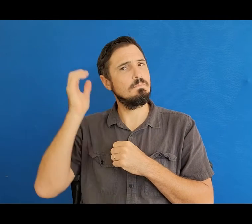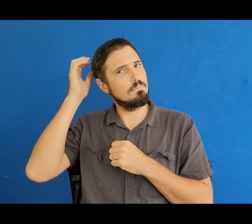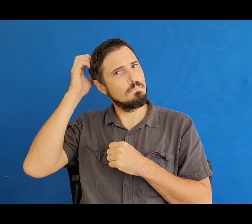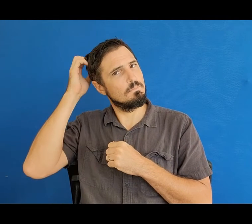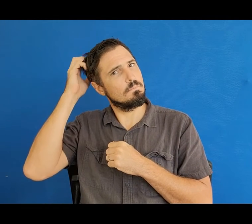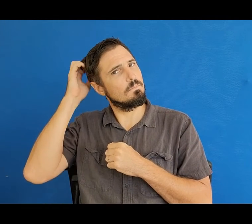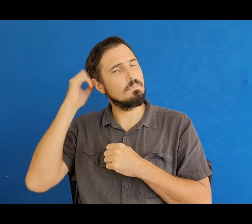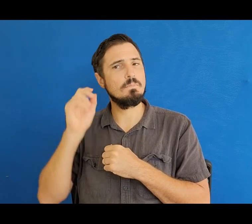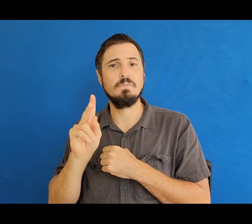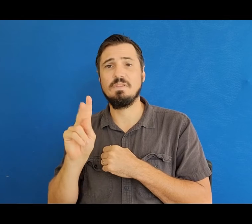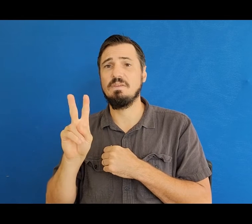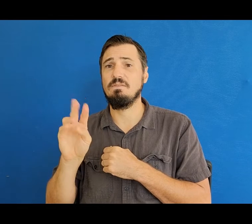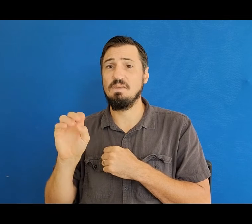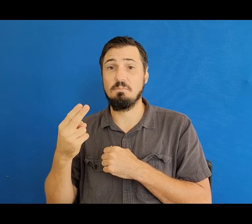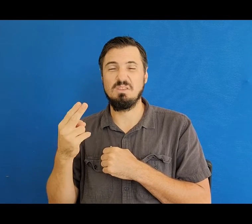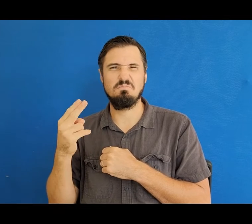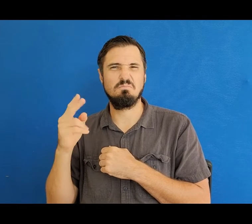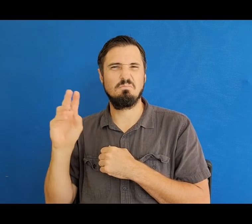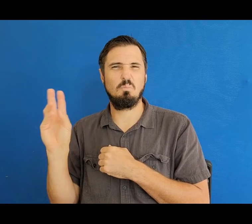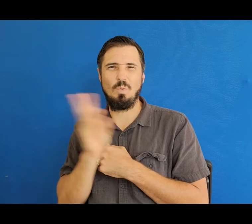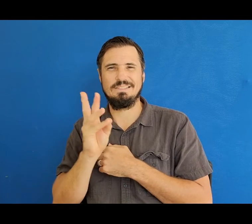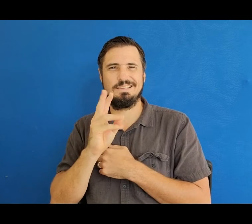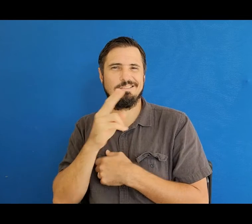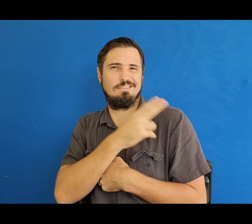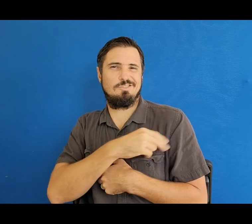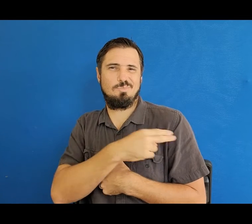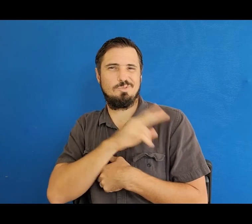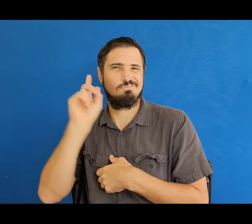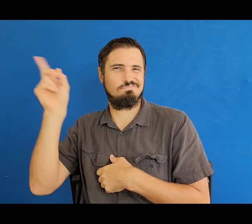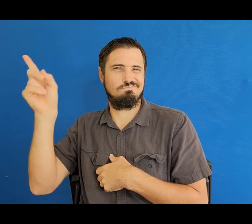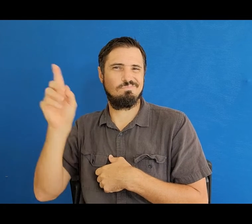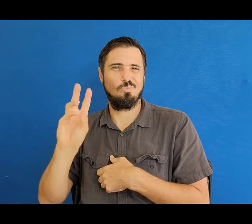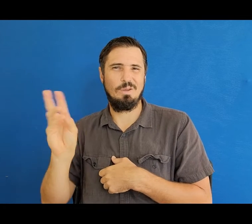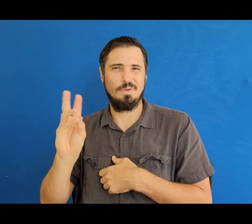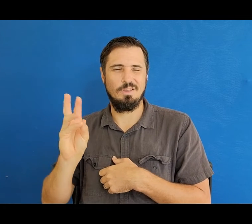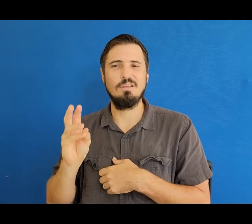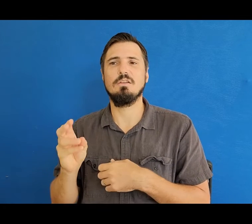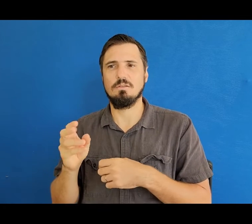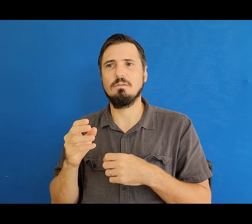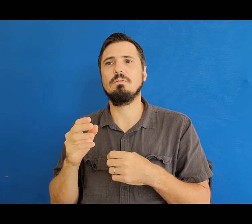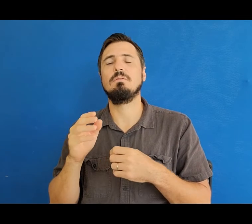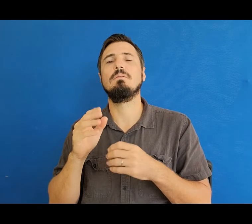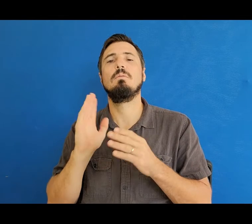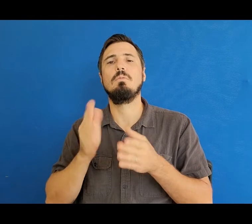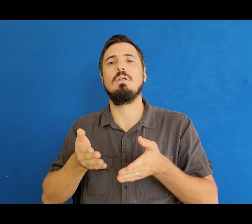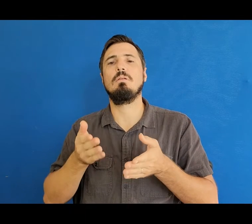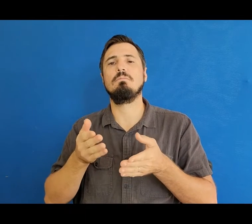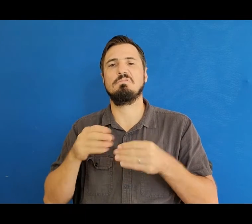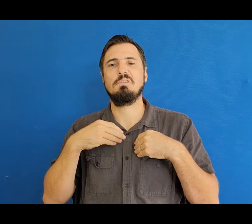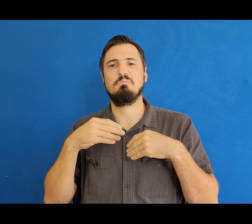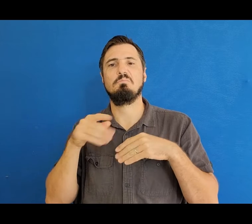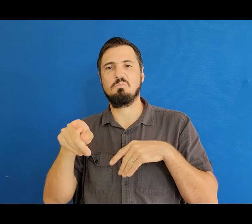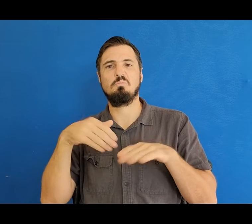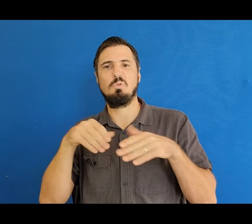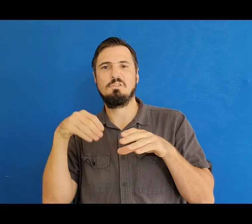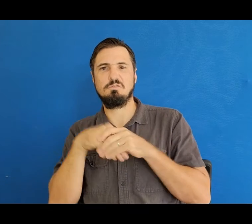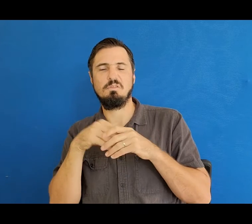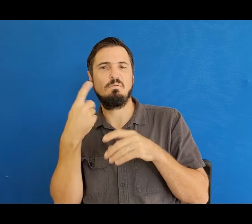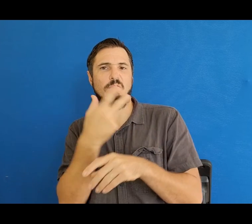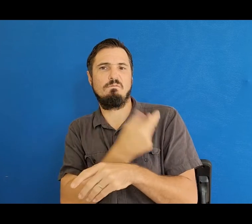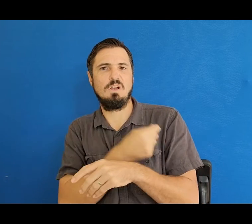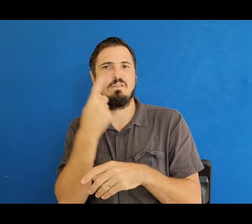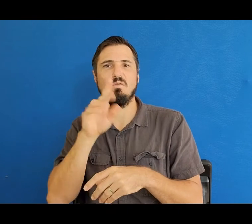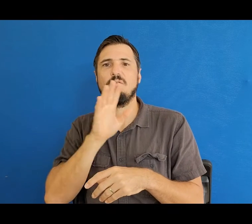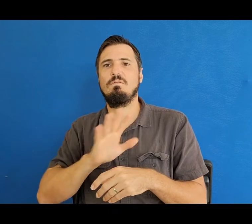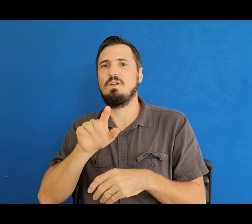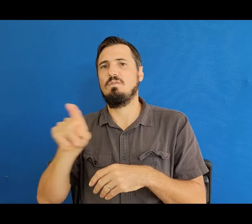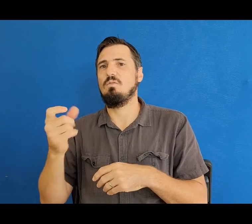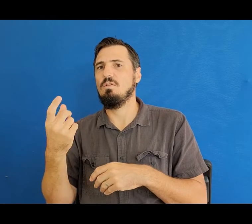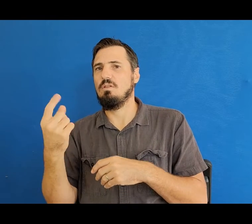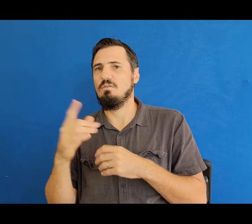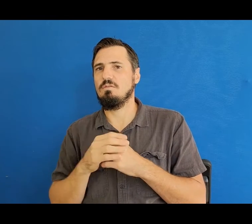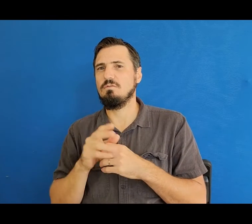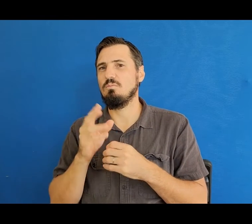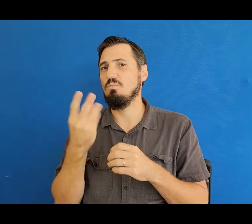The Kauai Veterans Memorial Hospital – KVMH – clinic for ages 5-11 accepts walk ins Wednesdays from 2 to 5 p.m.